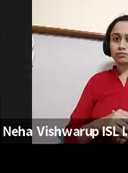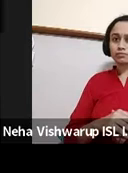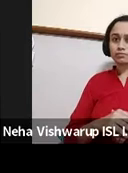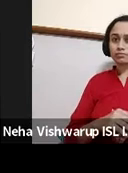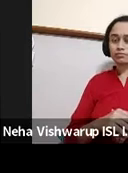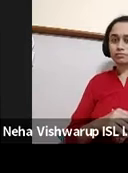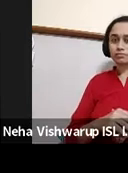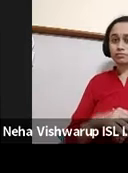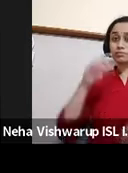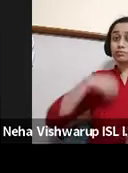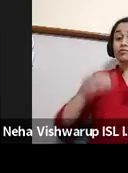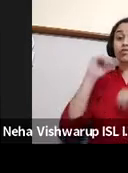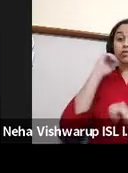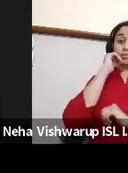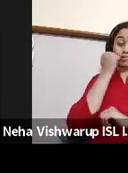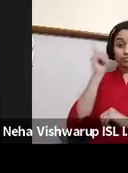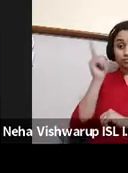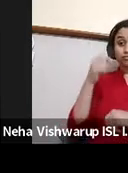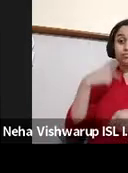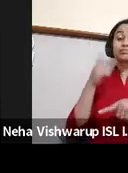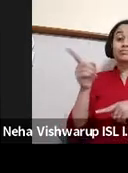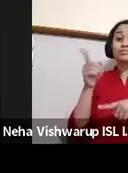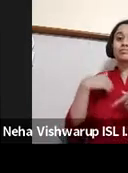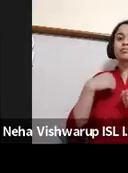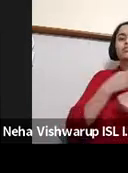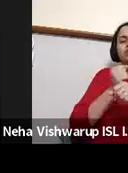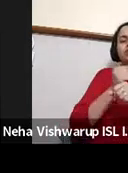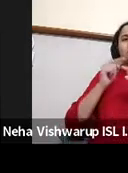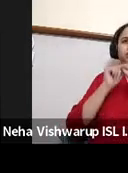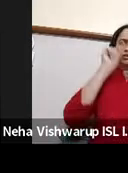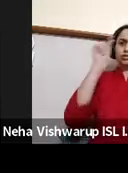while punjabi's greek portraits allowed him a certain degree of creative flexibility